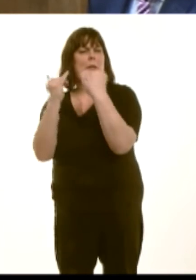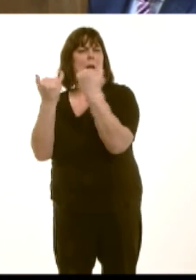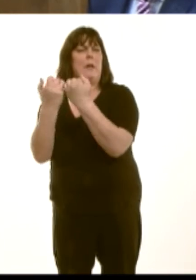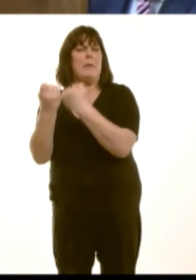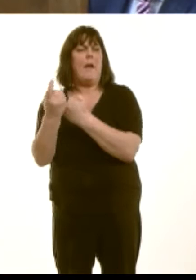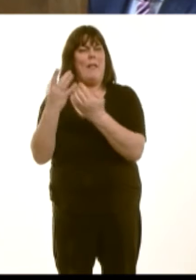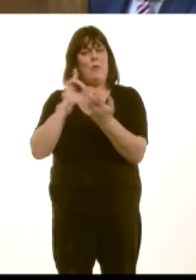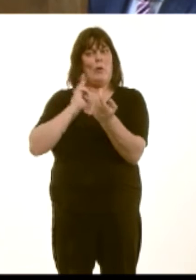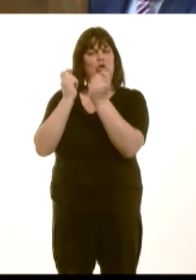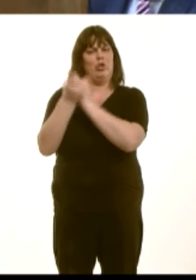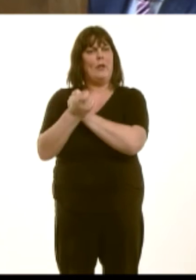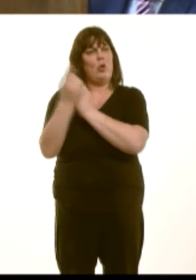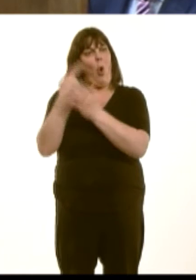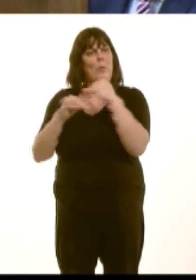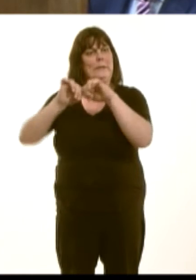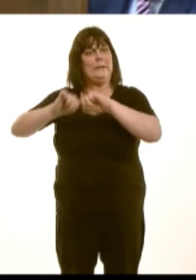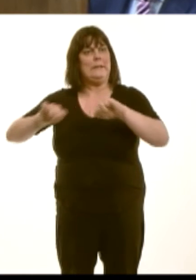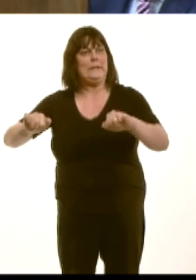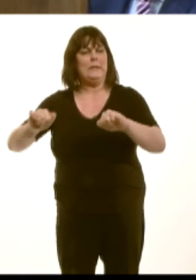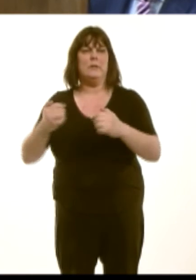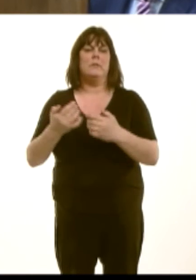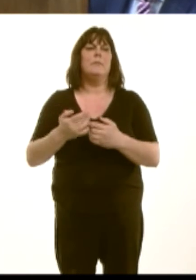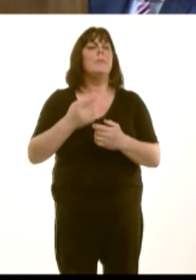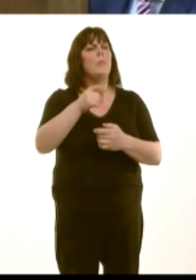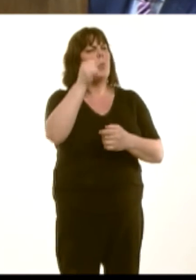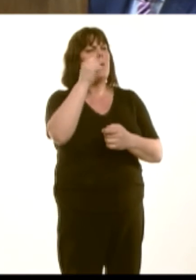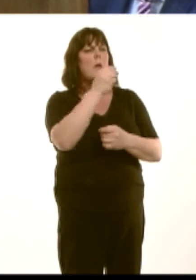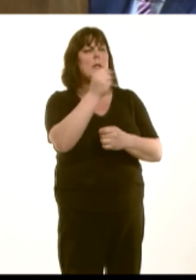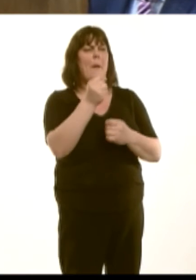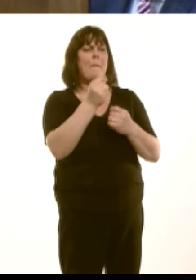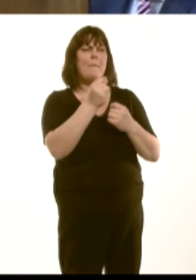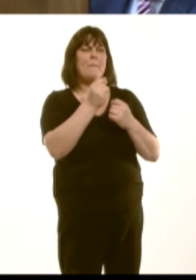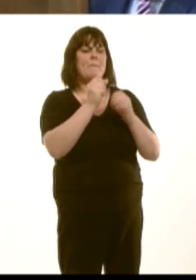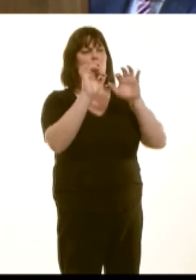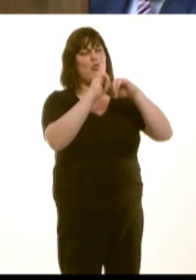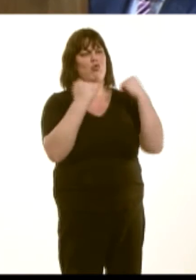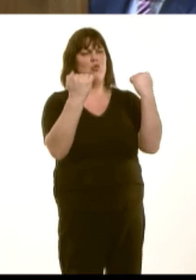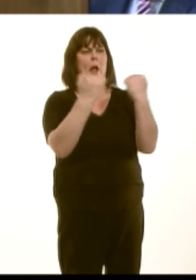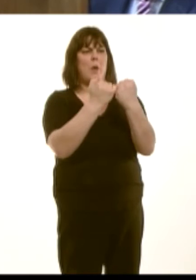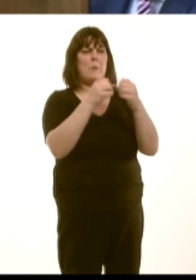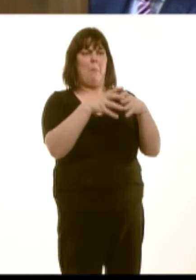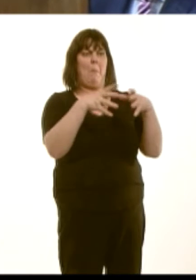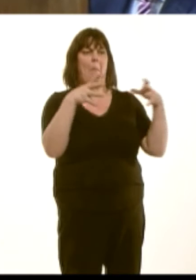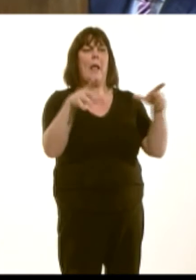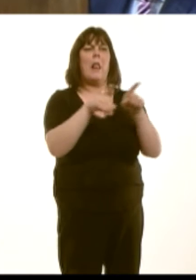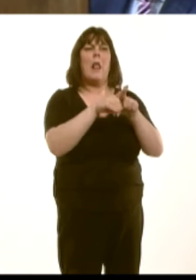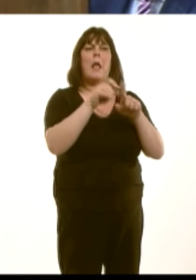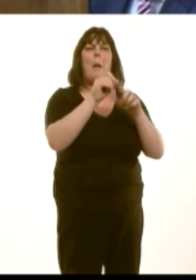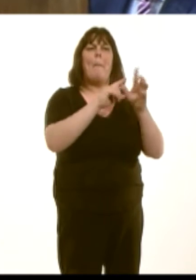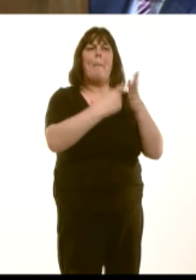Itís true to say that there are some sports grounds in Wales of significant size, Parc y Scarlets being one of them, that do have standing areas.